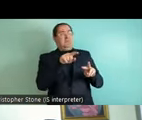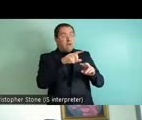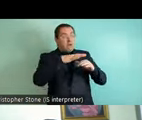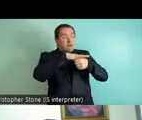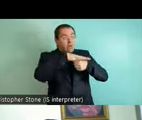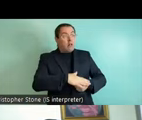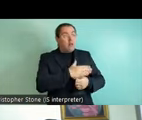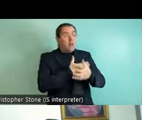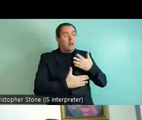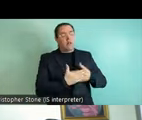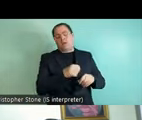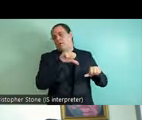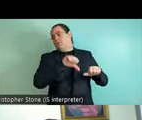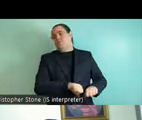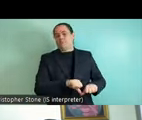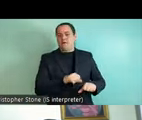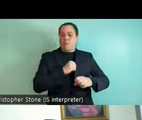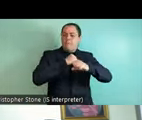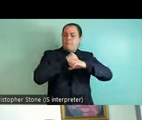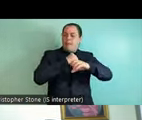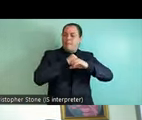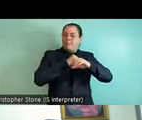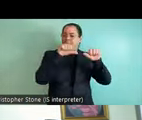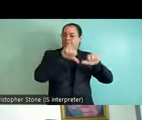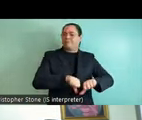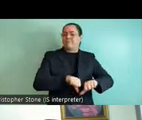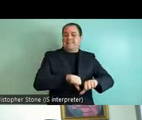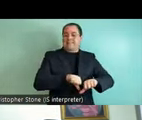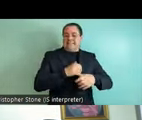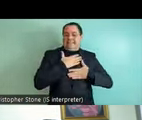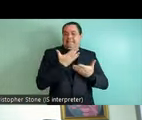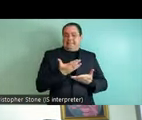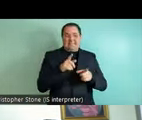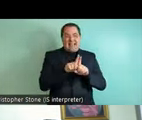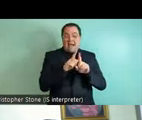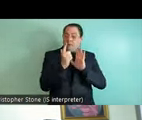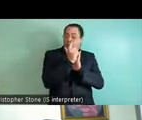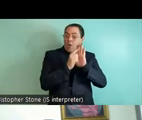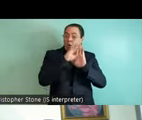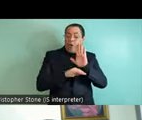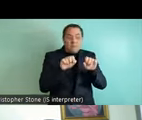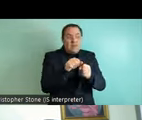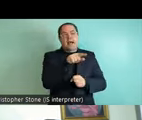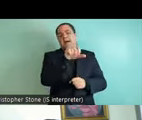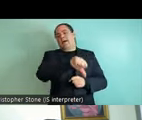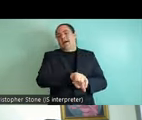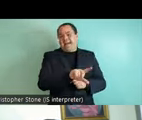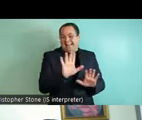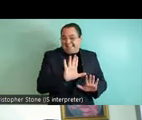are regulations around disability inclusion. 11:48:55 The key obstacles, we've seen over